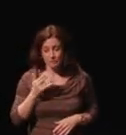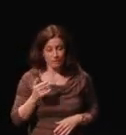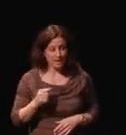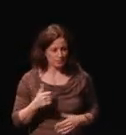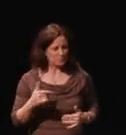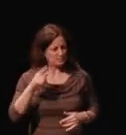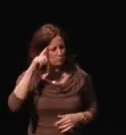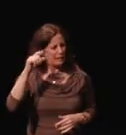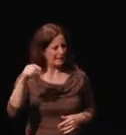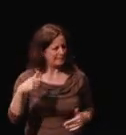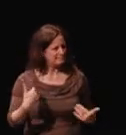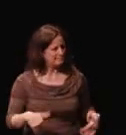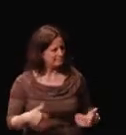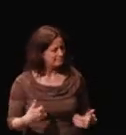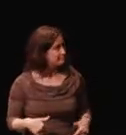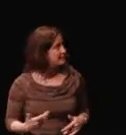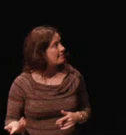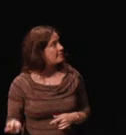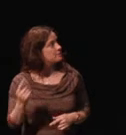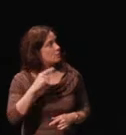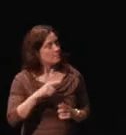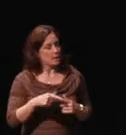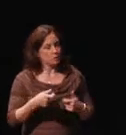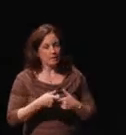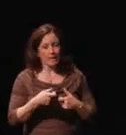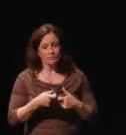This is going back to the earliest electronic games.